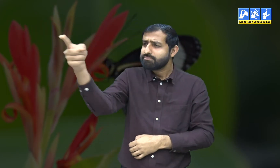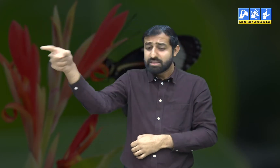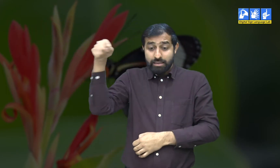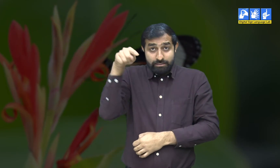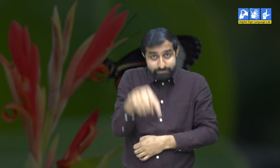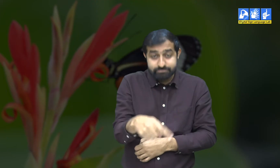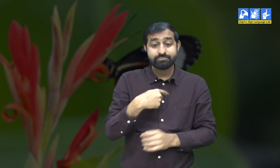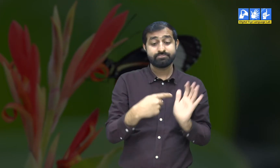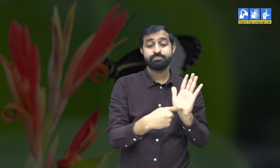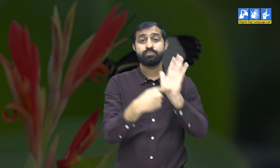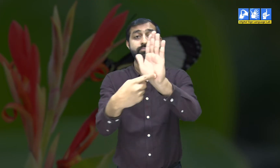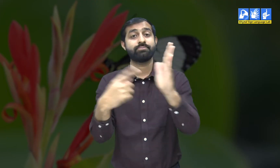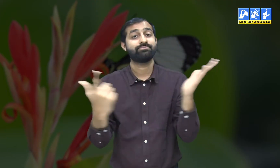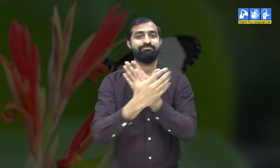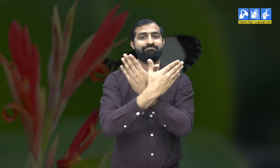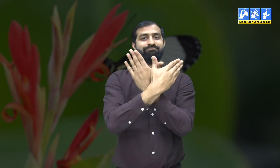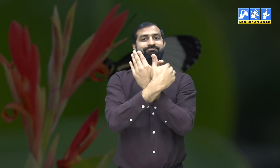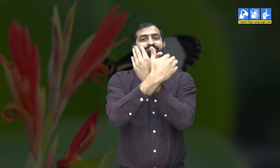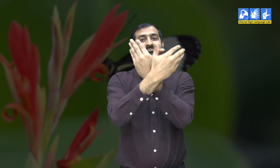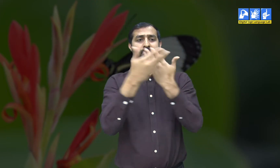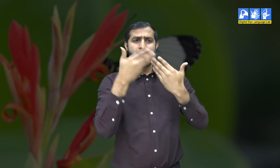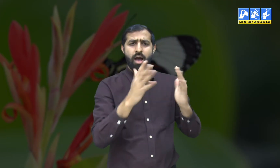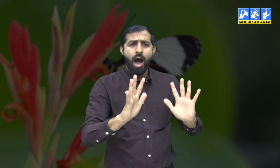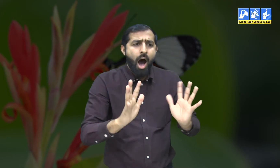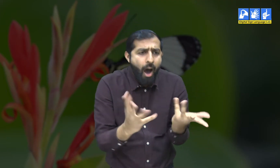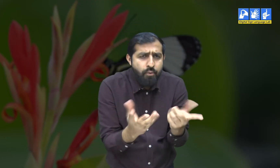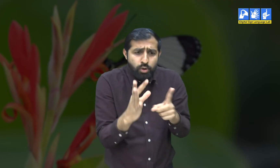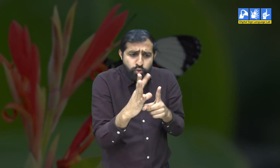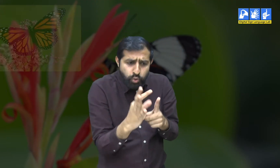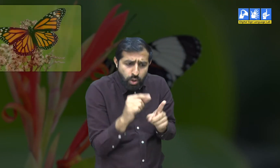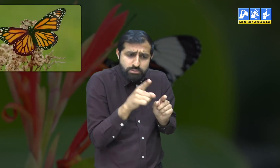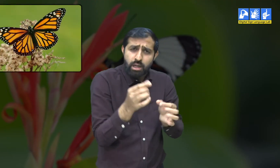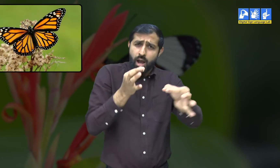This time his project was about butterfly and what are its functions.